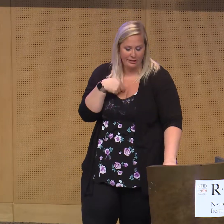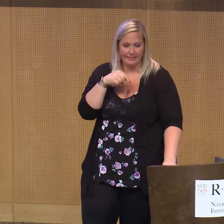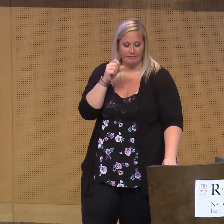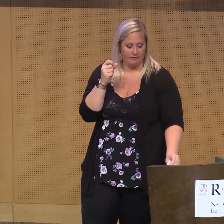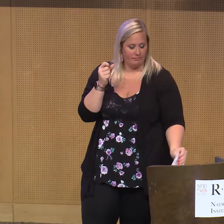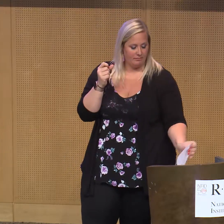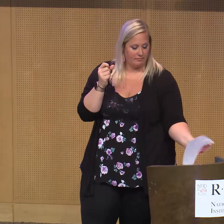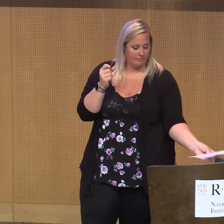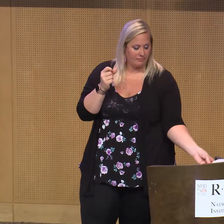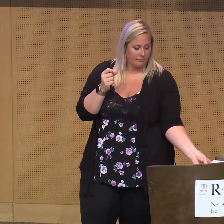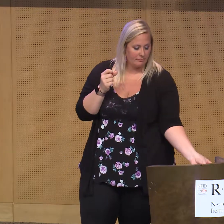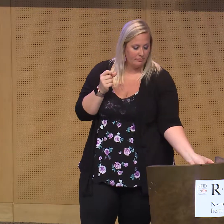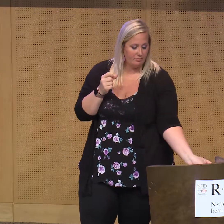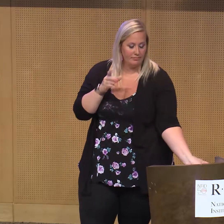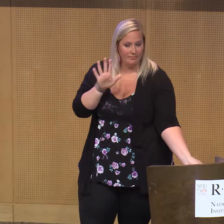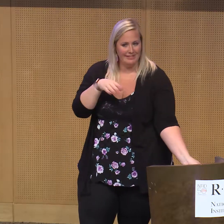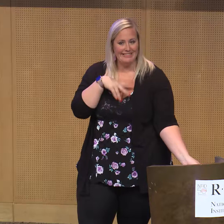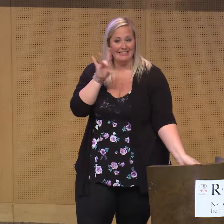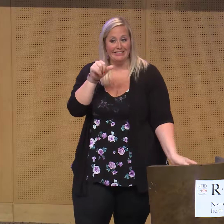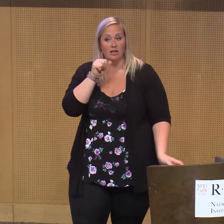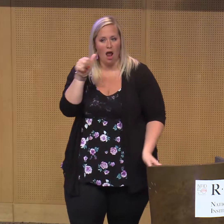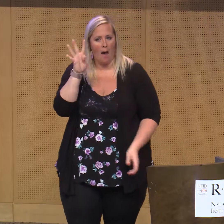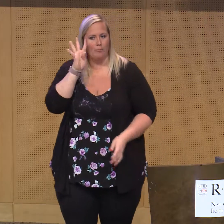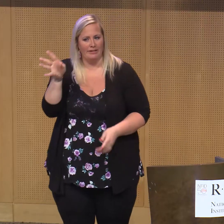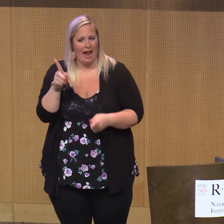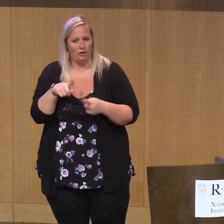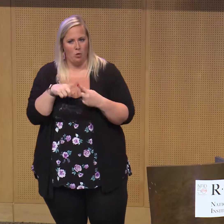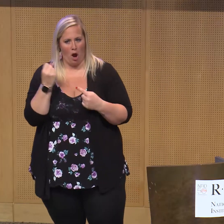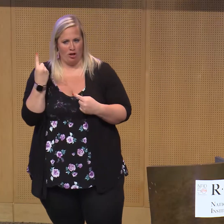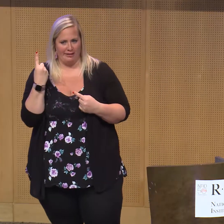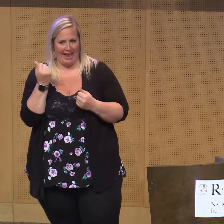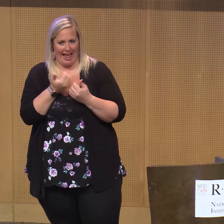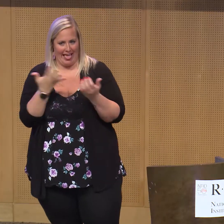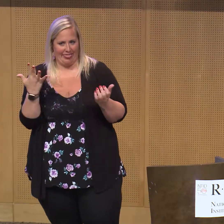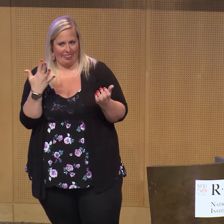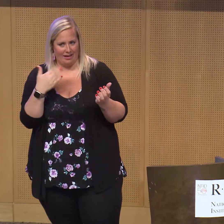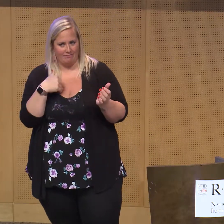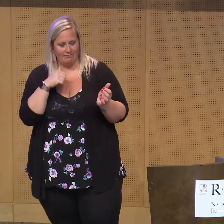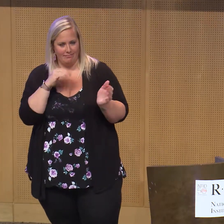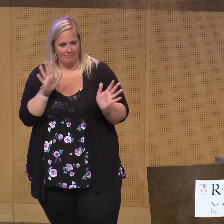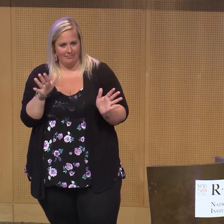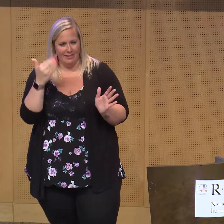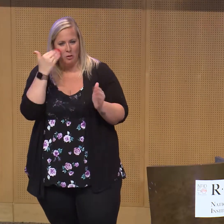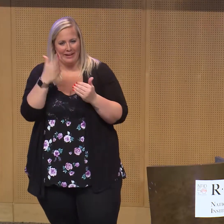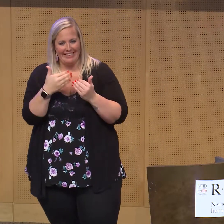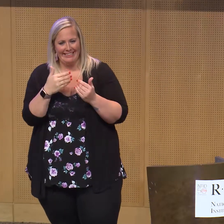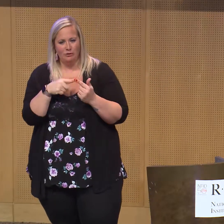It went perfectly well, and I never pretended to understand something